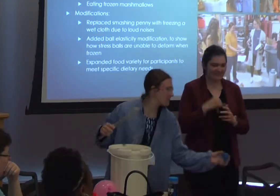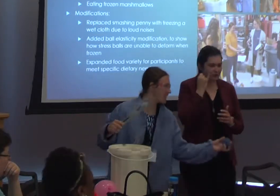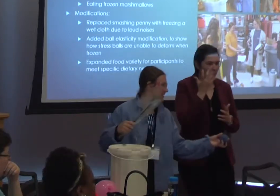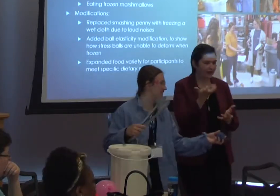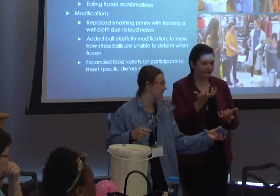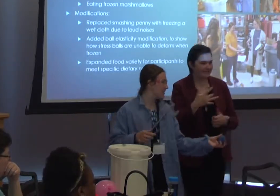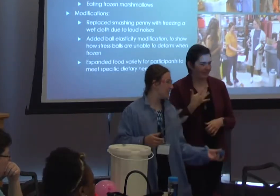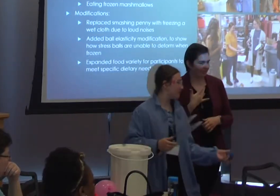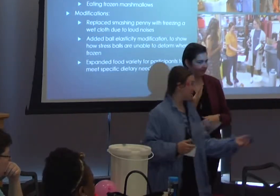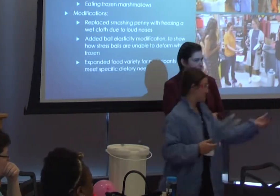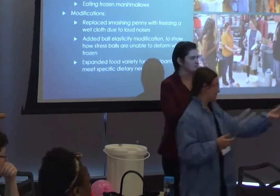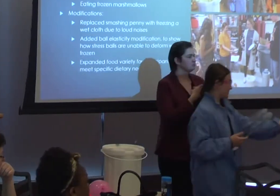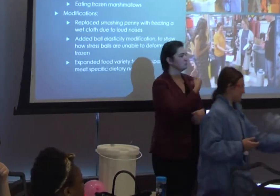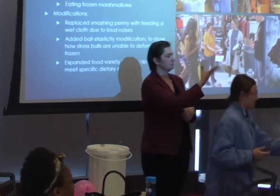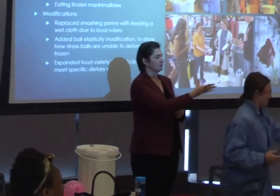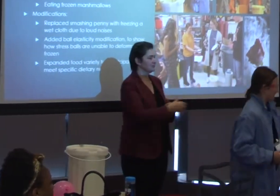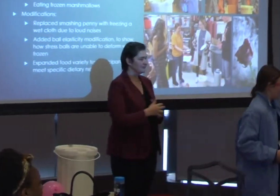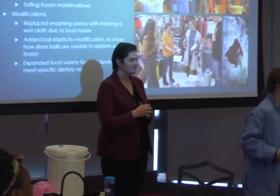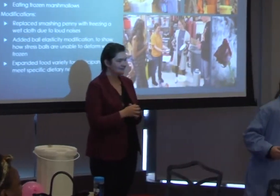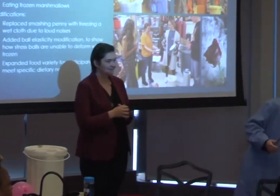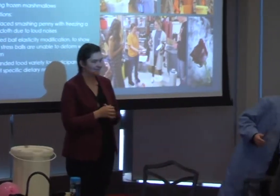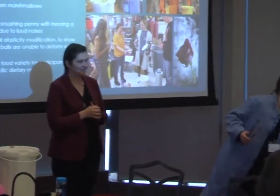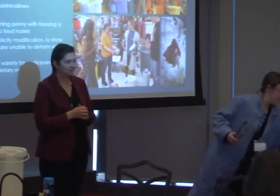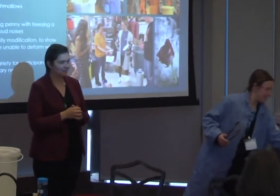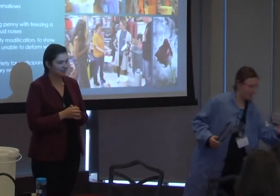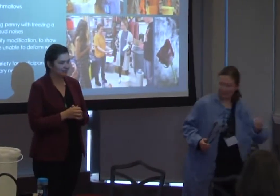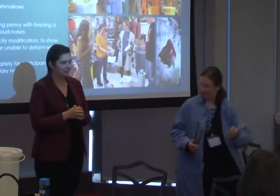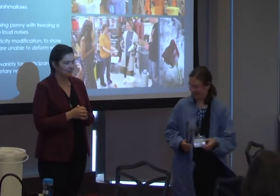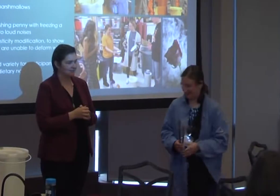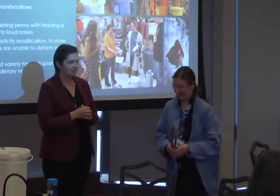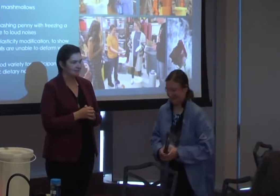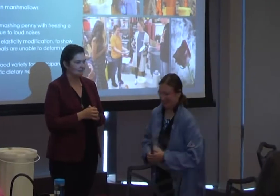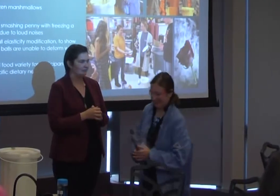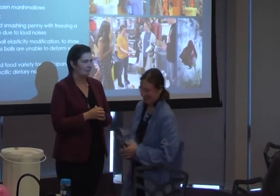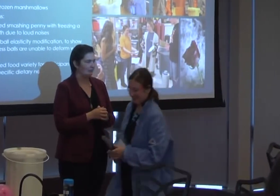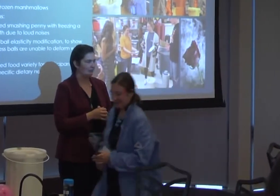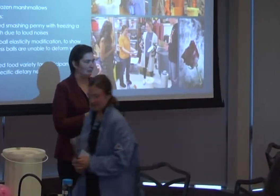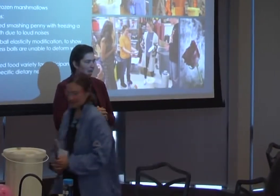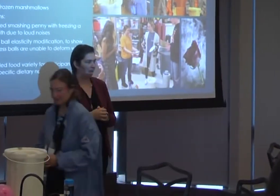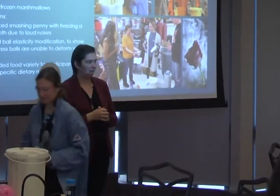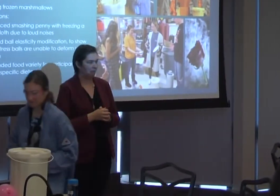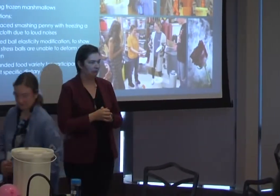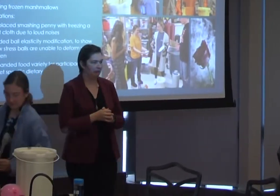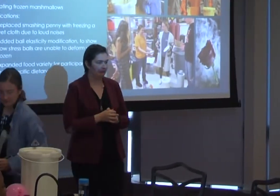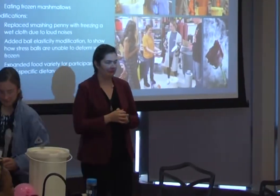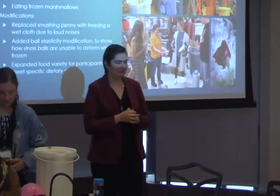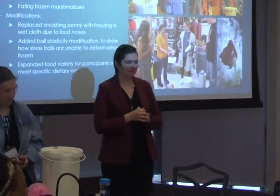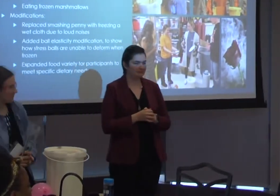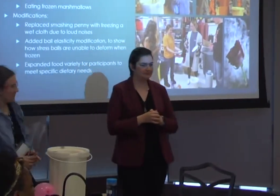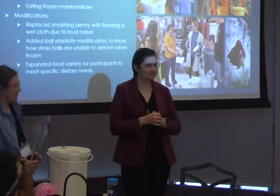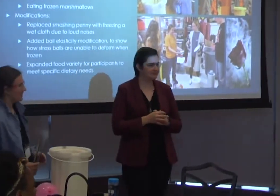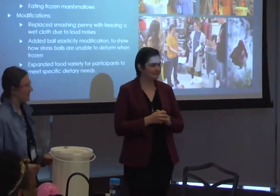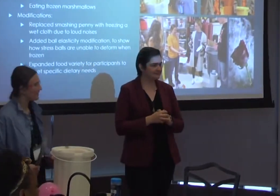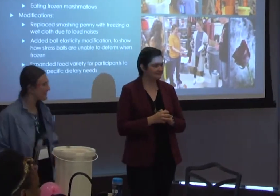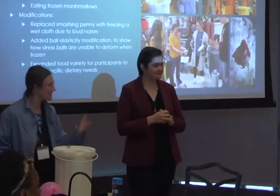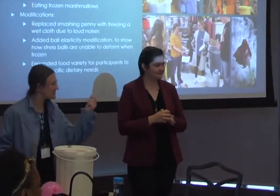Yeah, so, Theo, I can pass it on to you. (ball rolls along table)